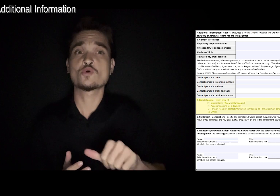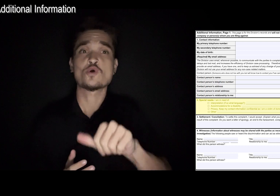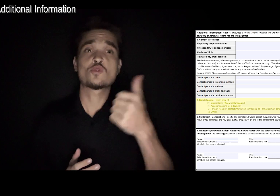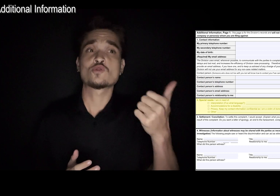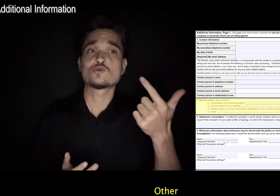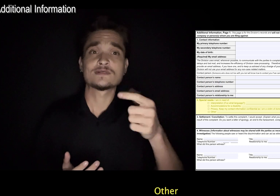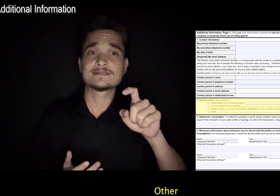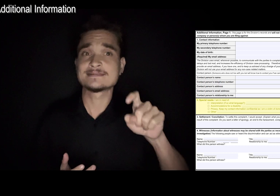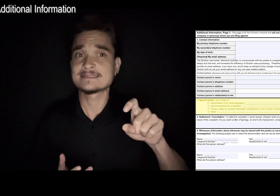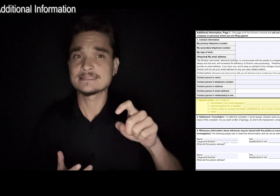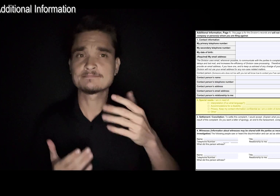Other